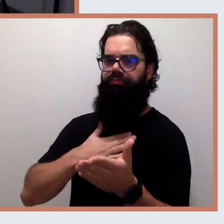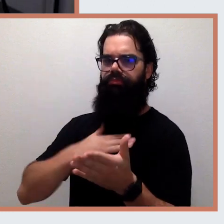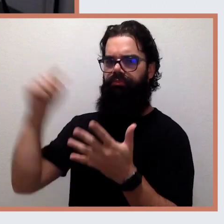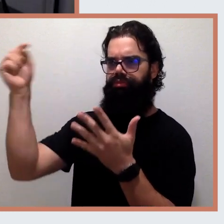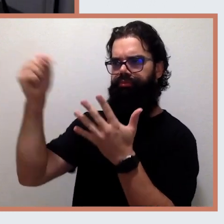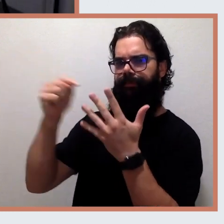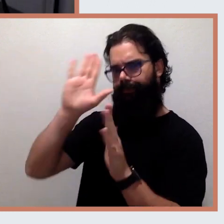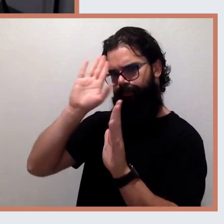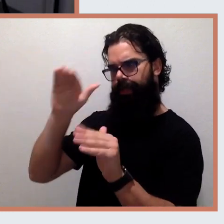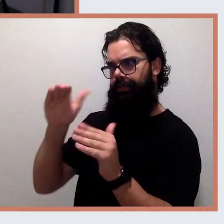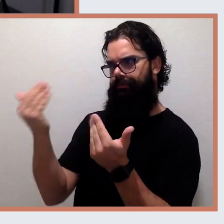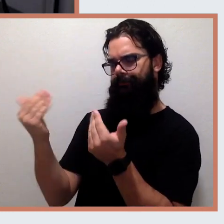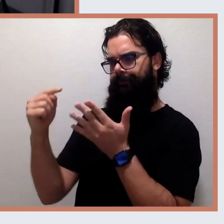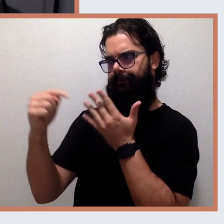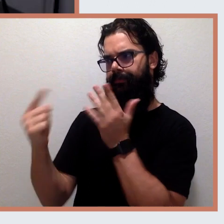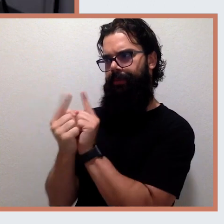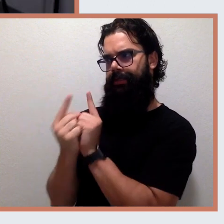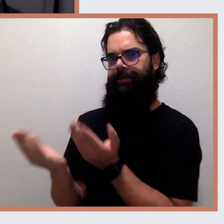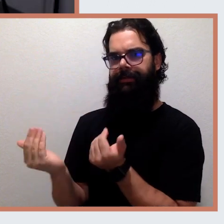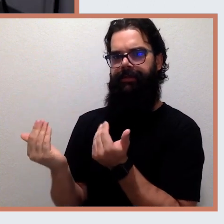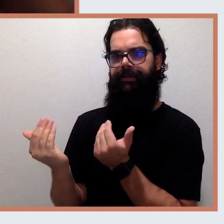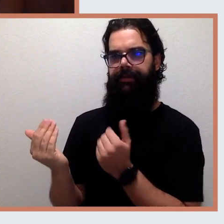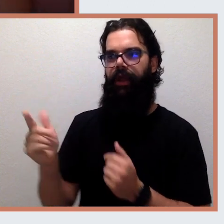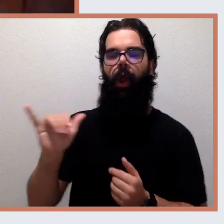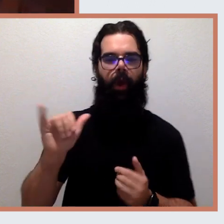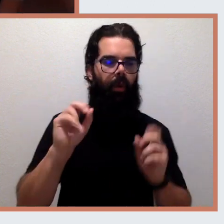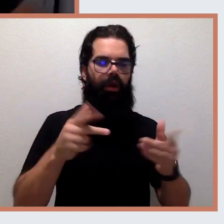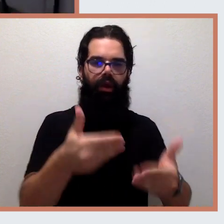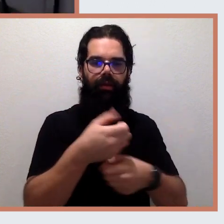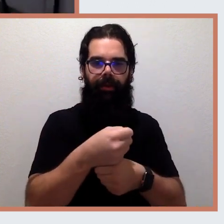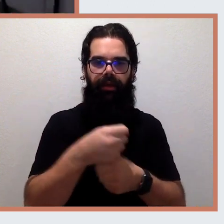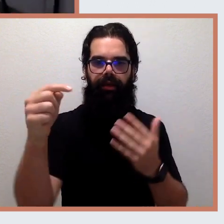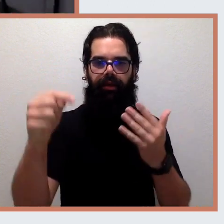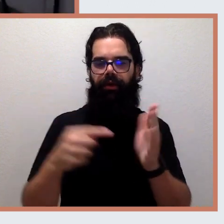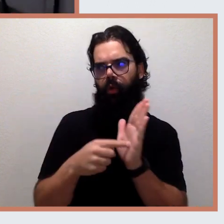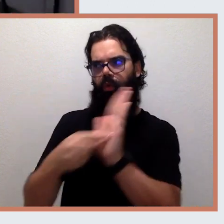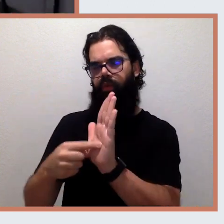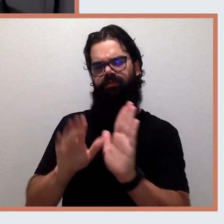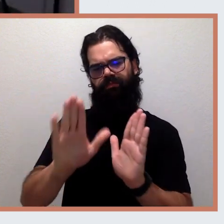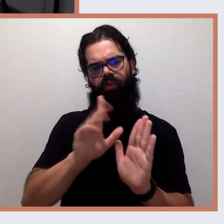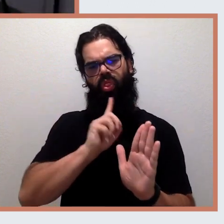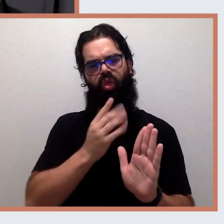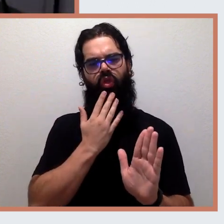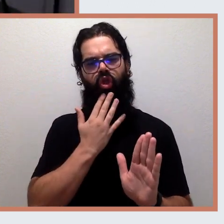I think that's important, and that's great, but then, say your thing, make your mark, and then drop it,